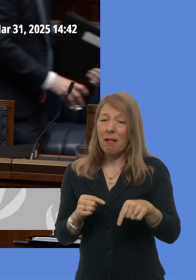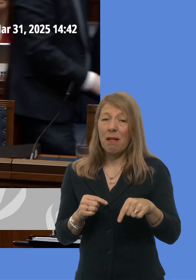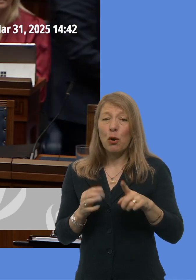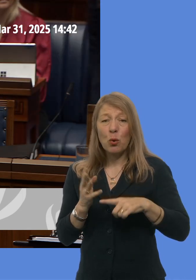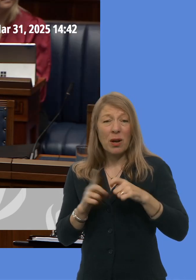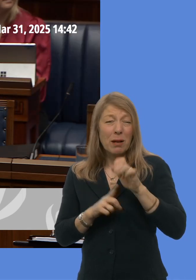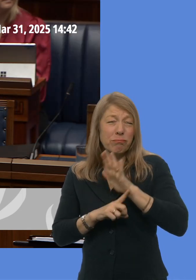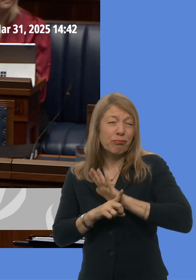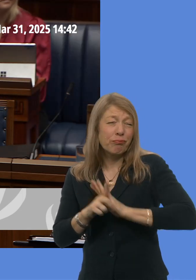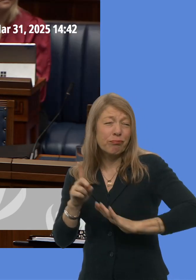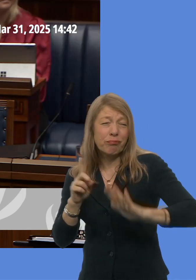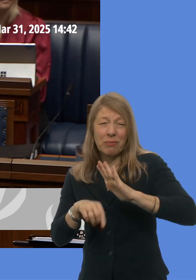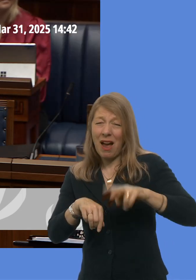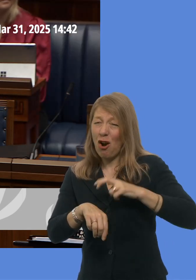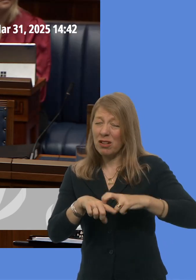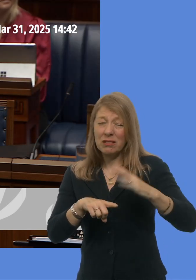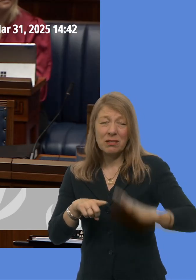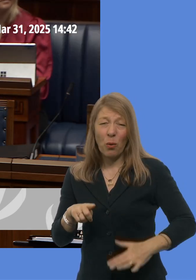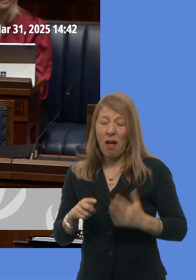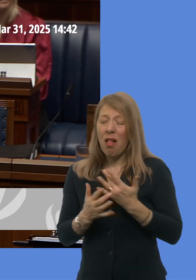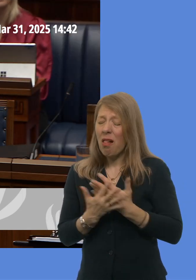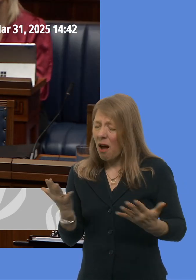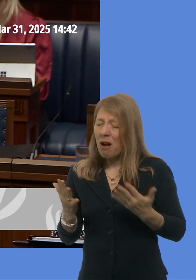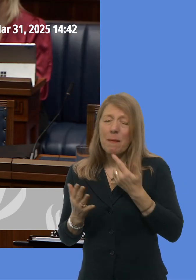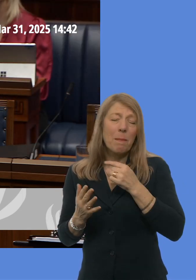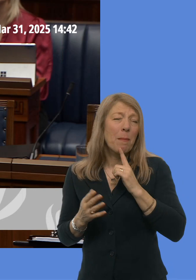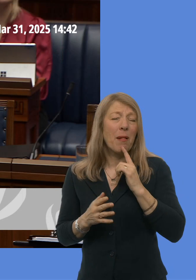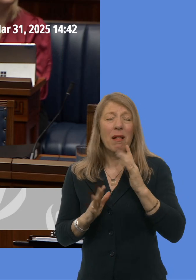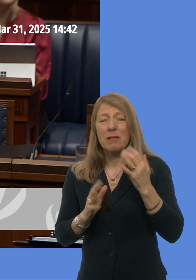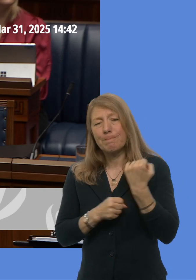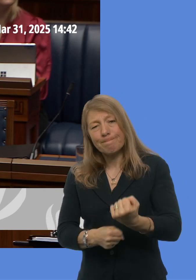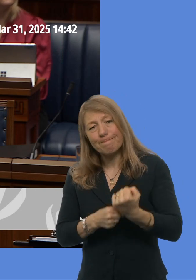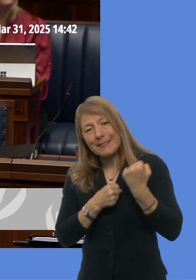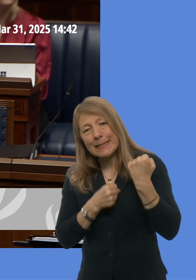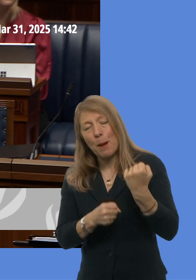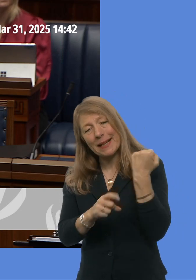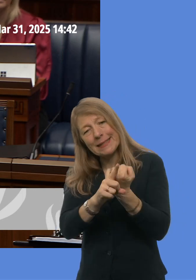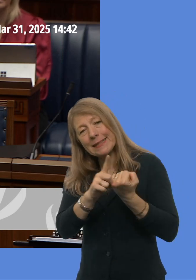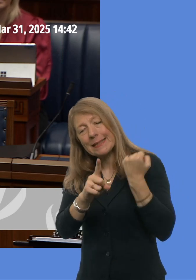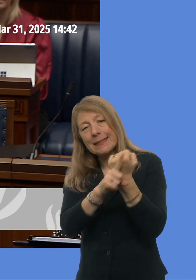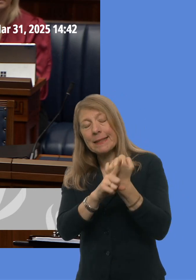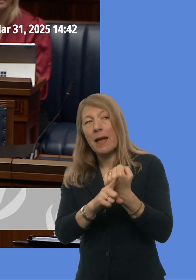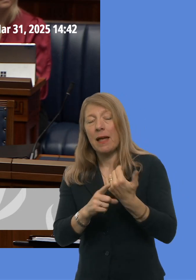journey for them, but I am very hopeful that we are now reaching the point where we are about to commence a number of